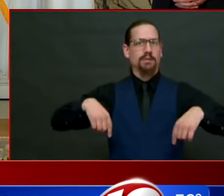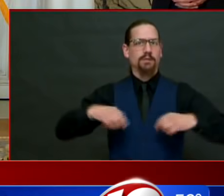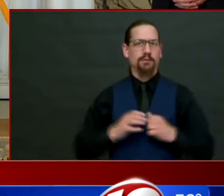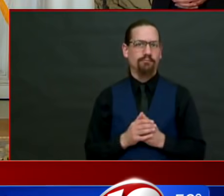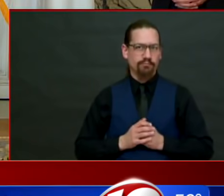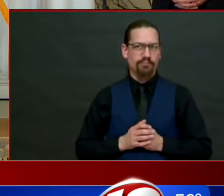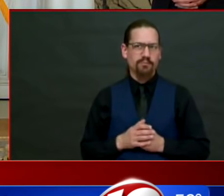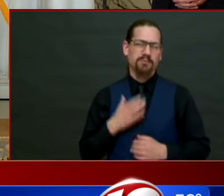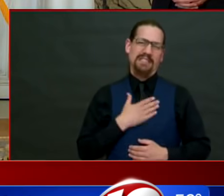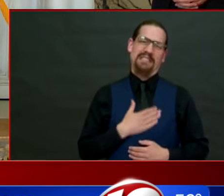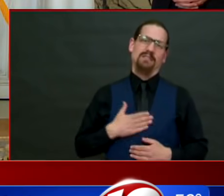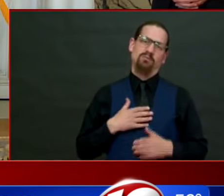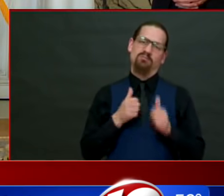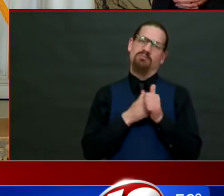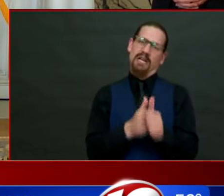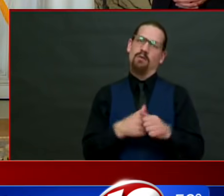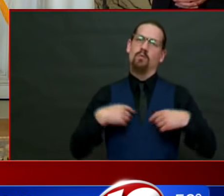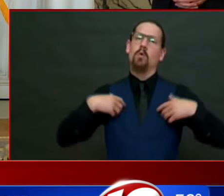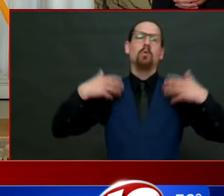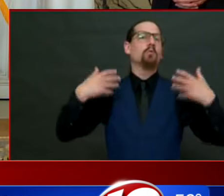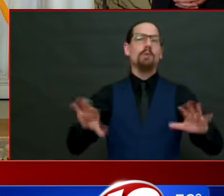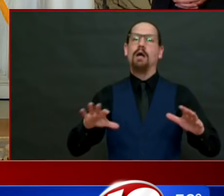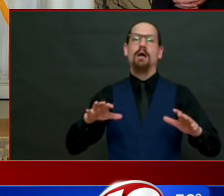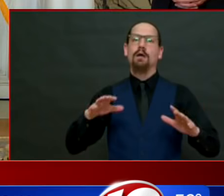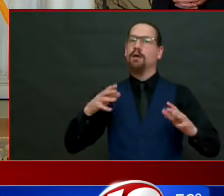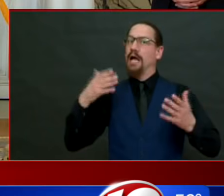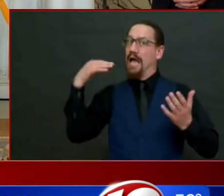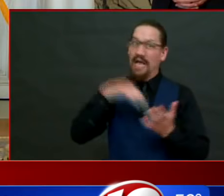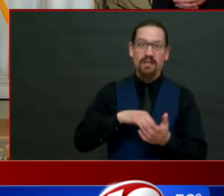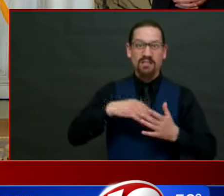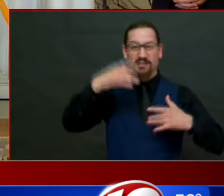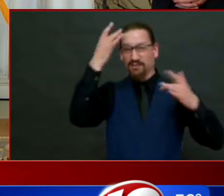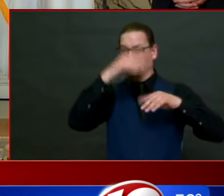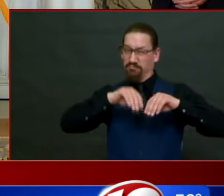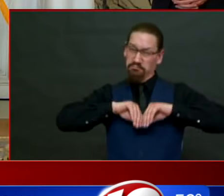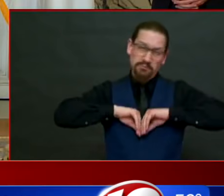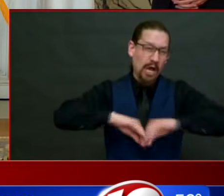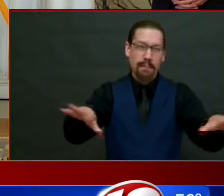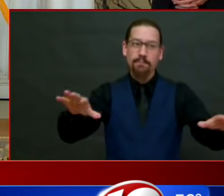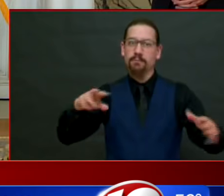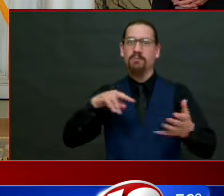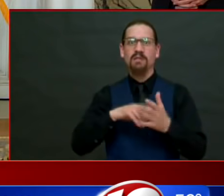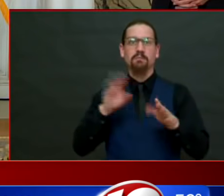TIME. THE LAST THING YOU WANT IS